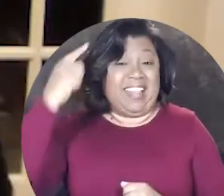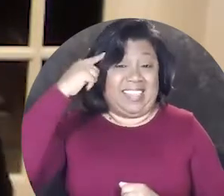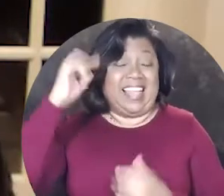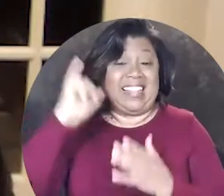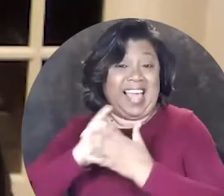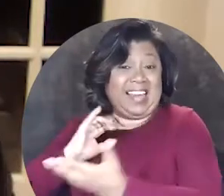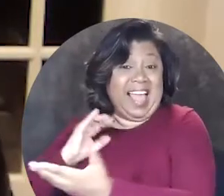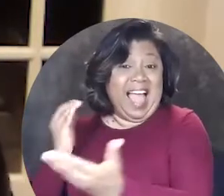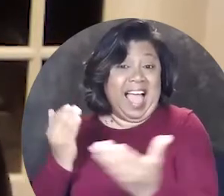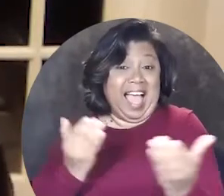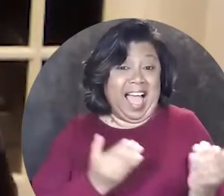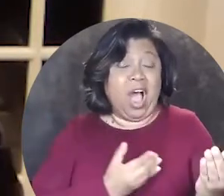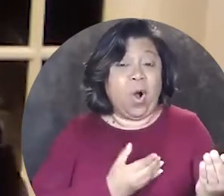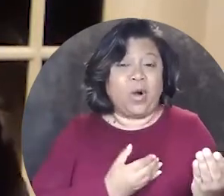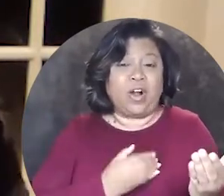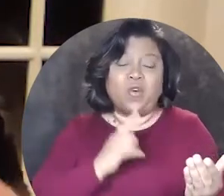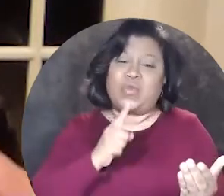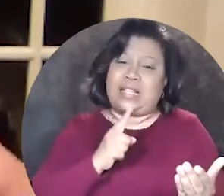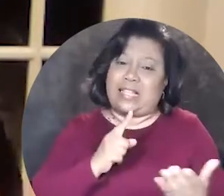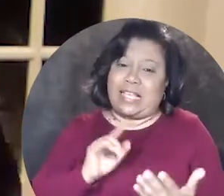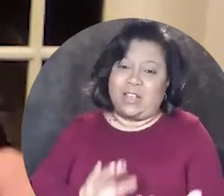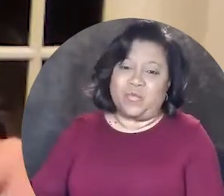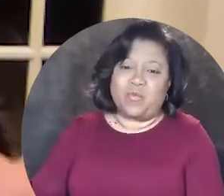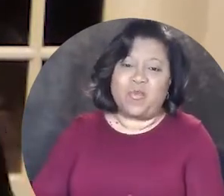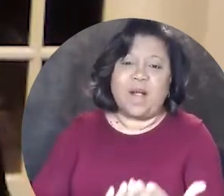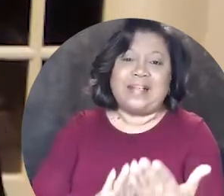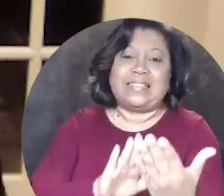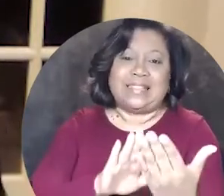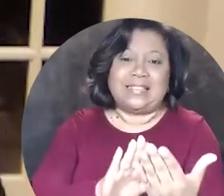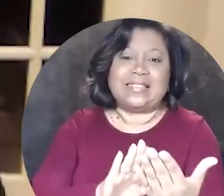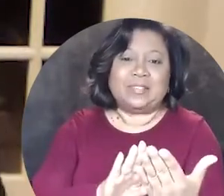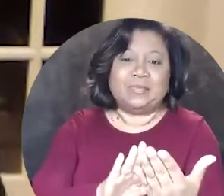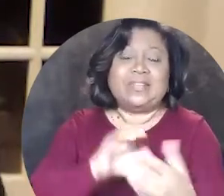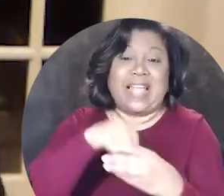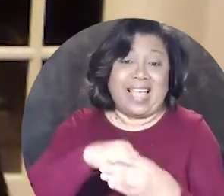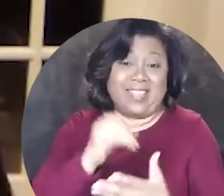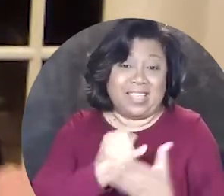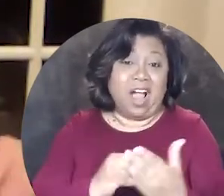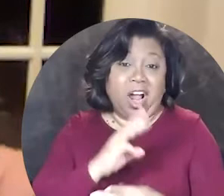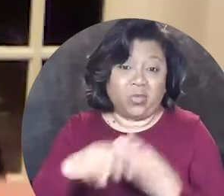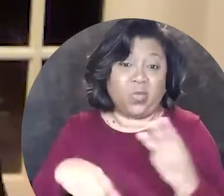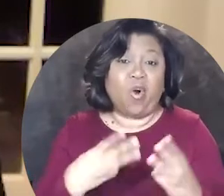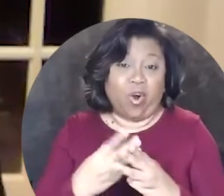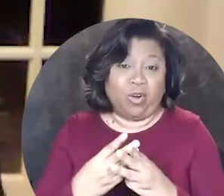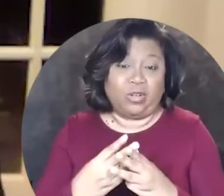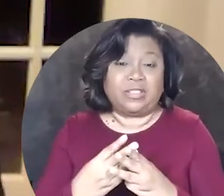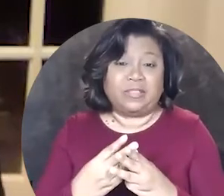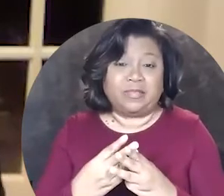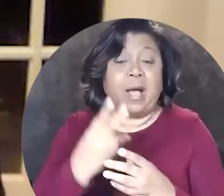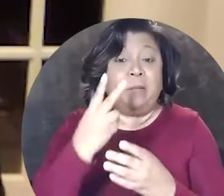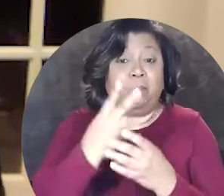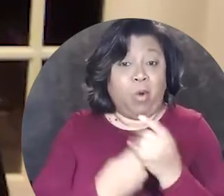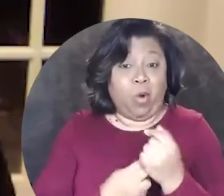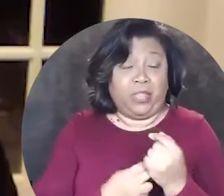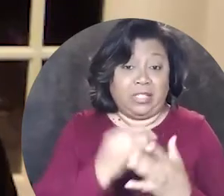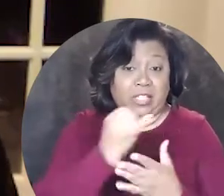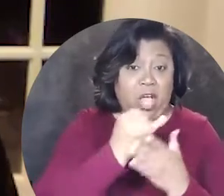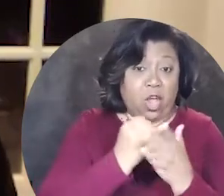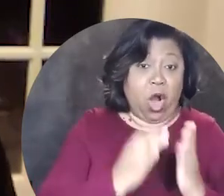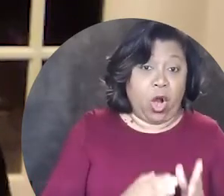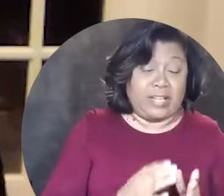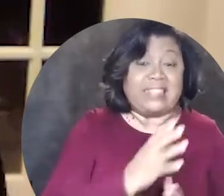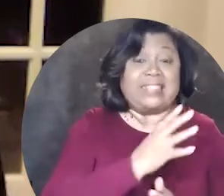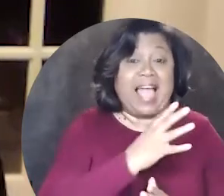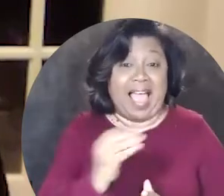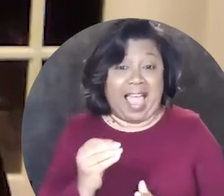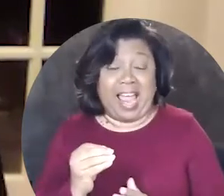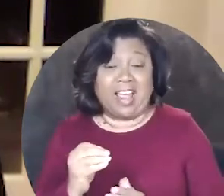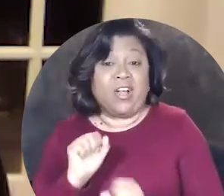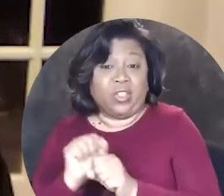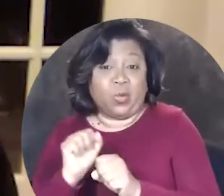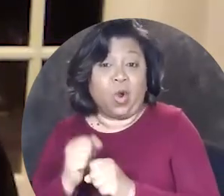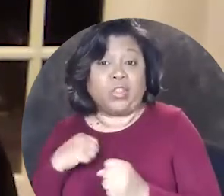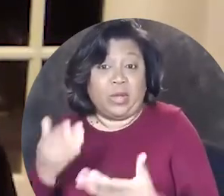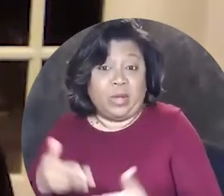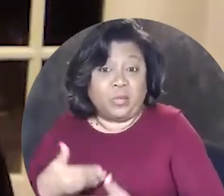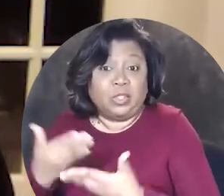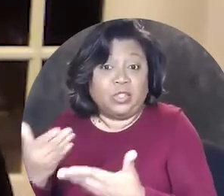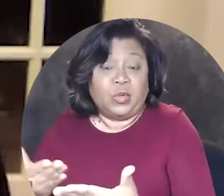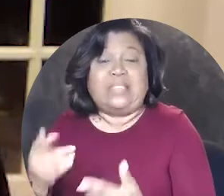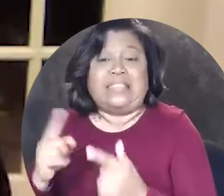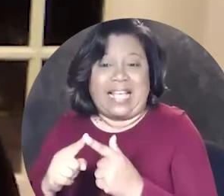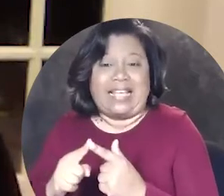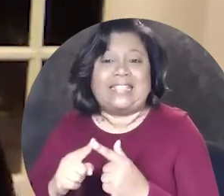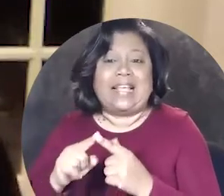I think that our very presence in the art world both as artists and the work that we produce is